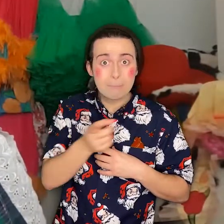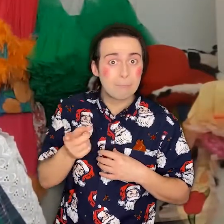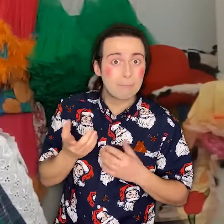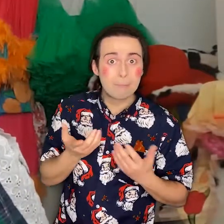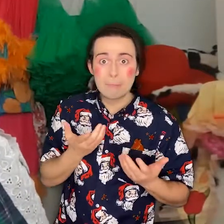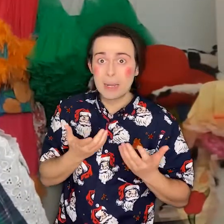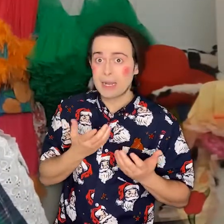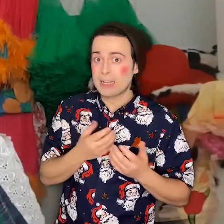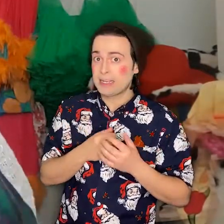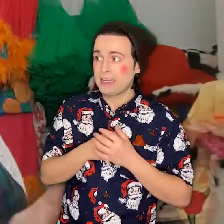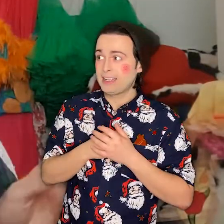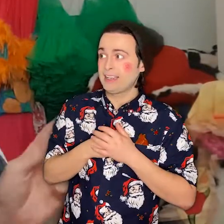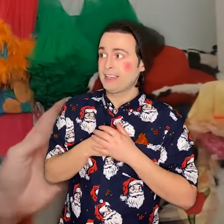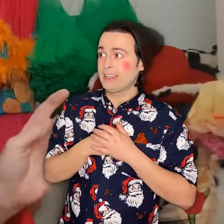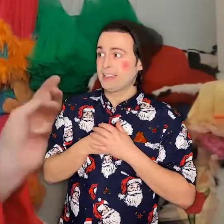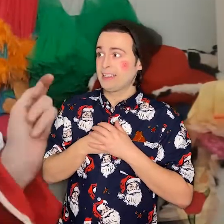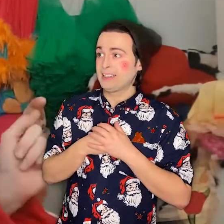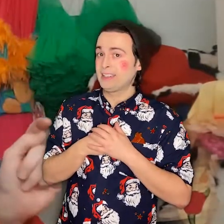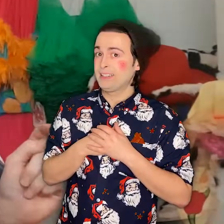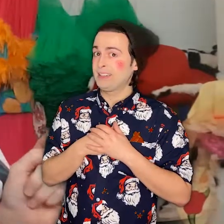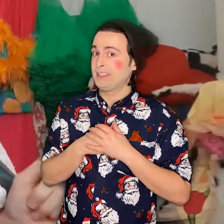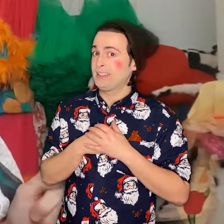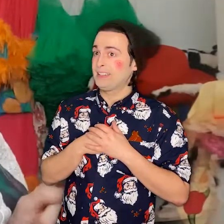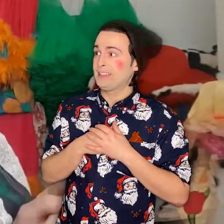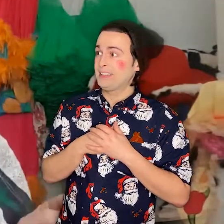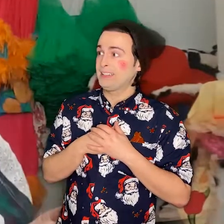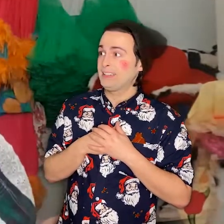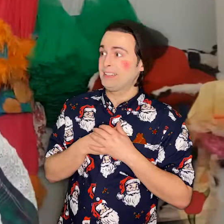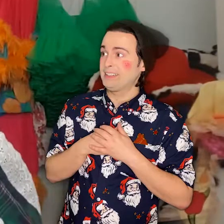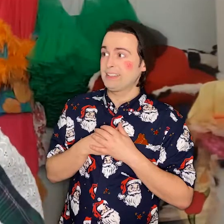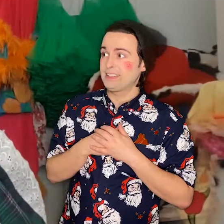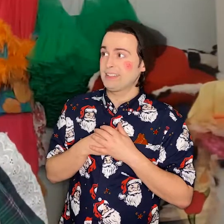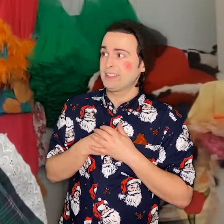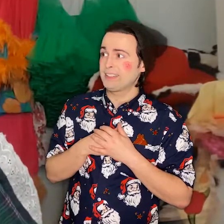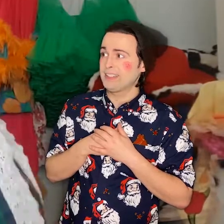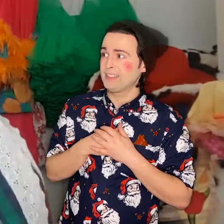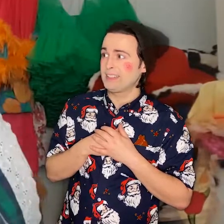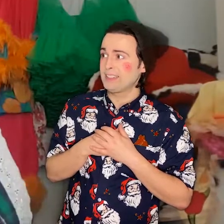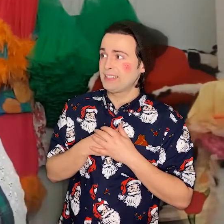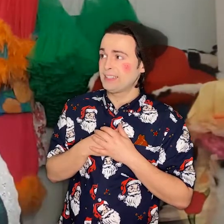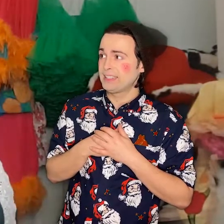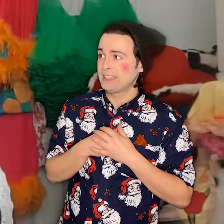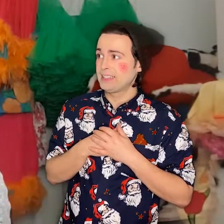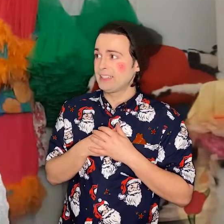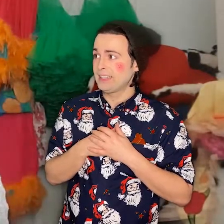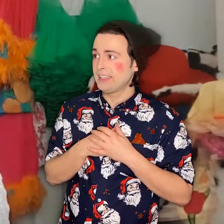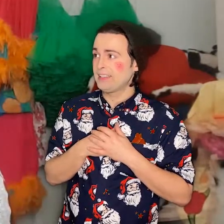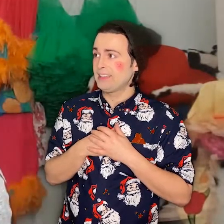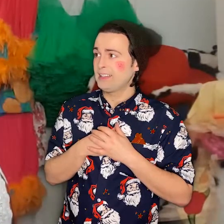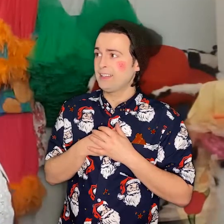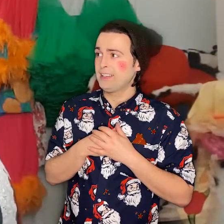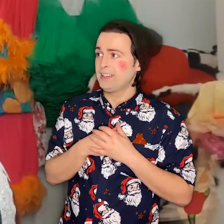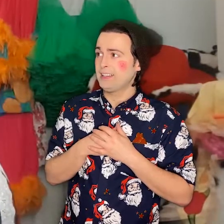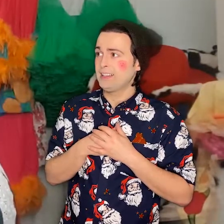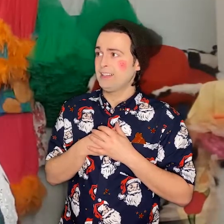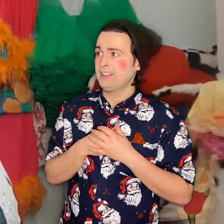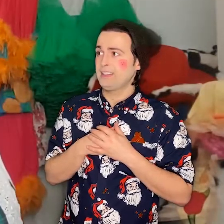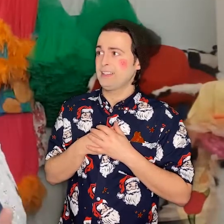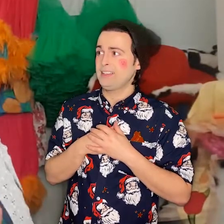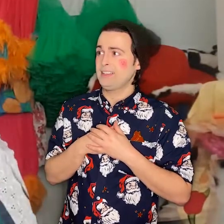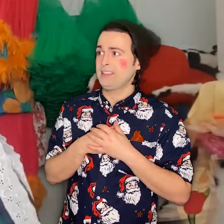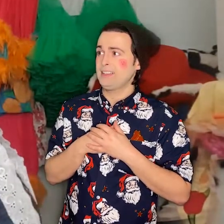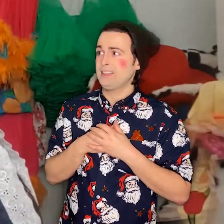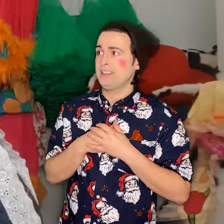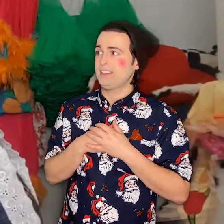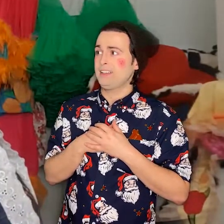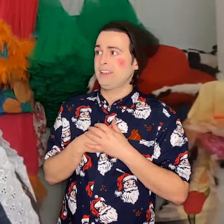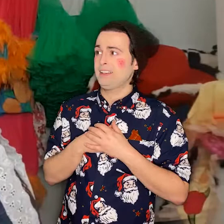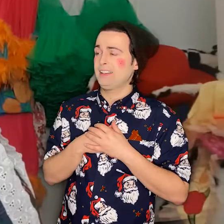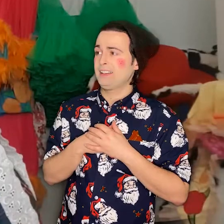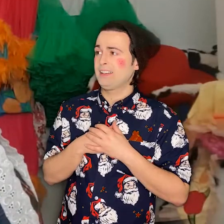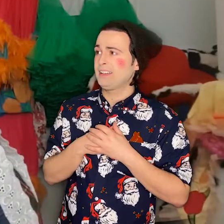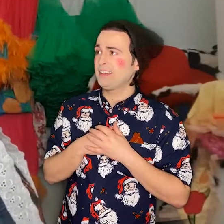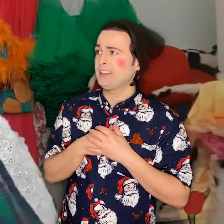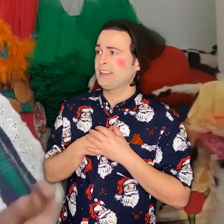I love a traditional name. I don't like this modern trend of naming your bairns after the place they were conceived.